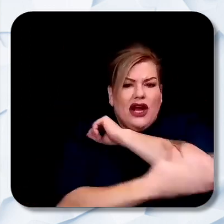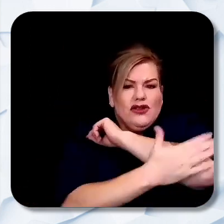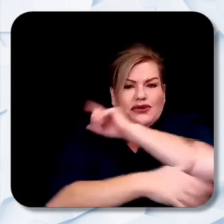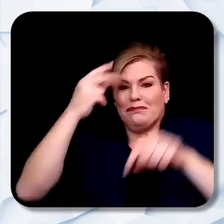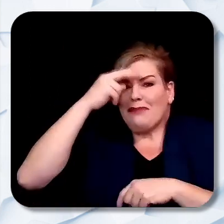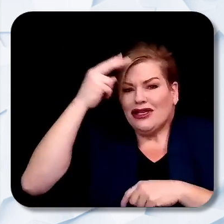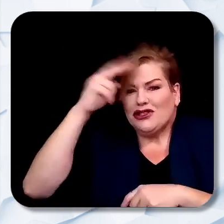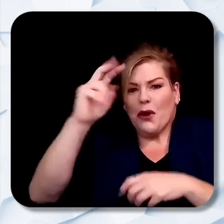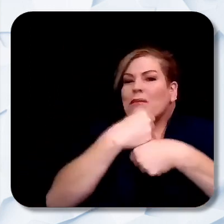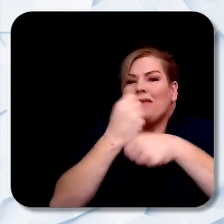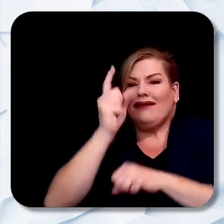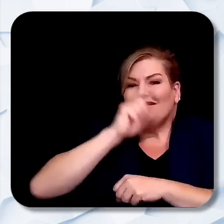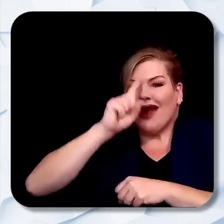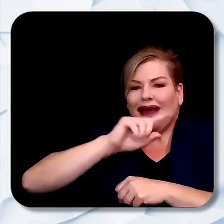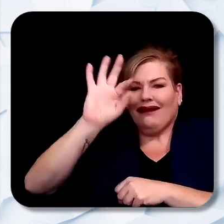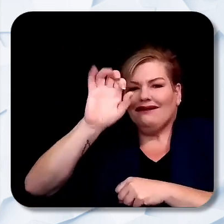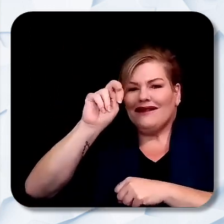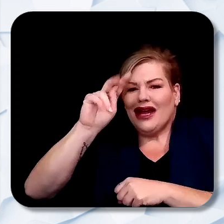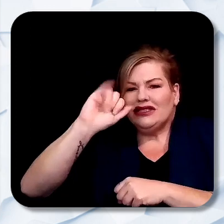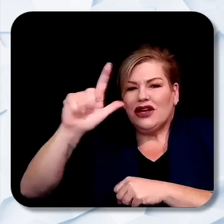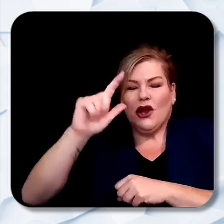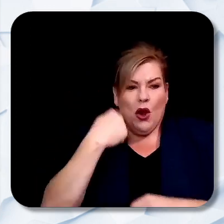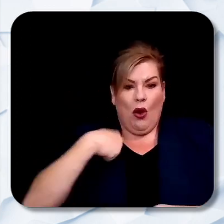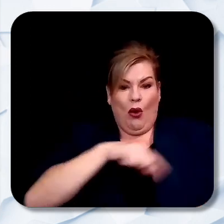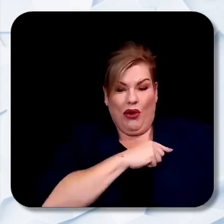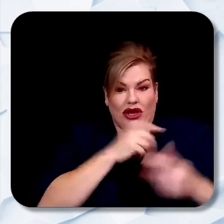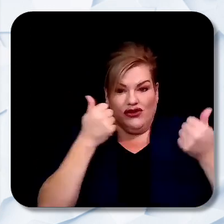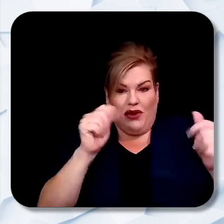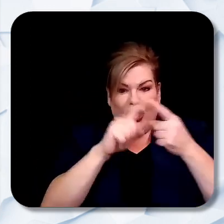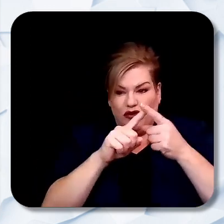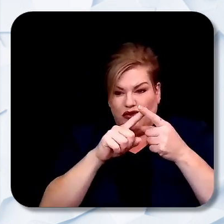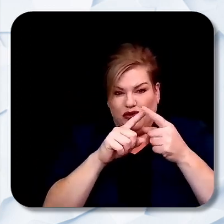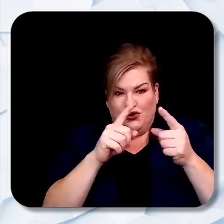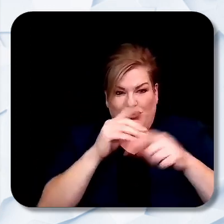turned our worldwide operations to degrade those two cartels to defeat them, and we are actively